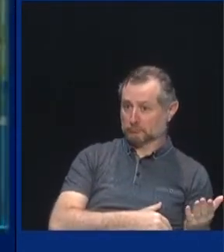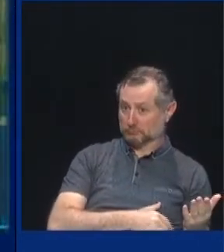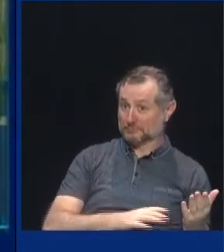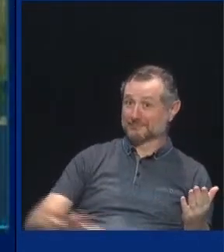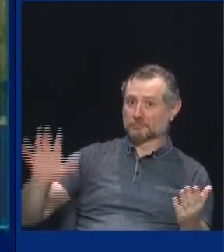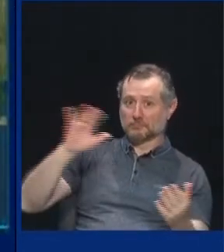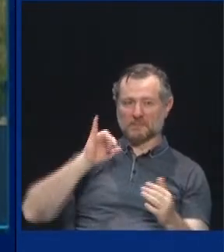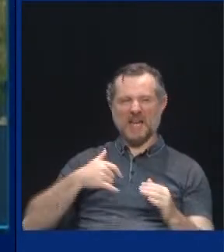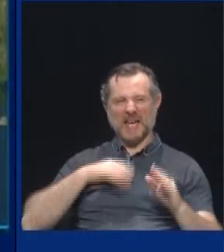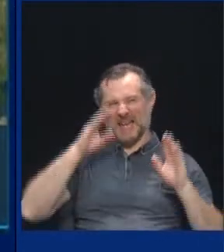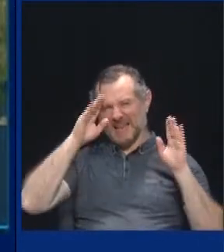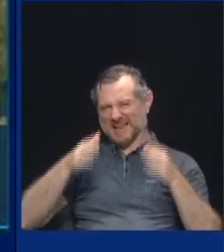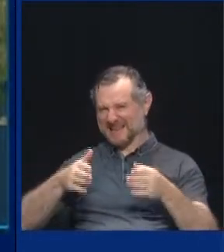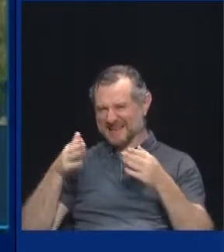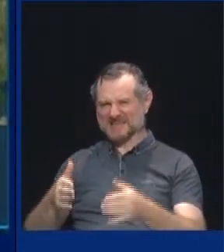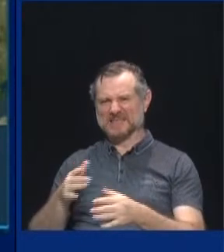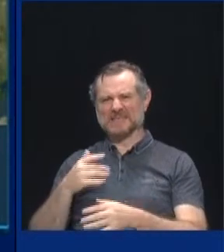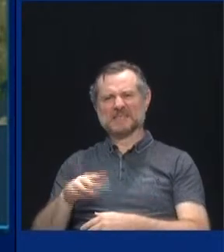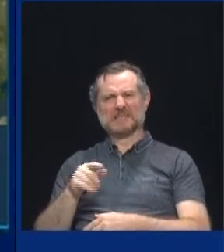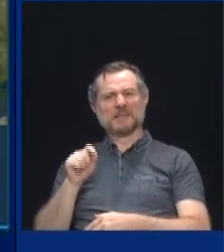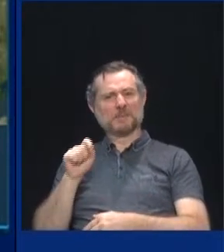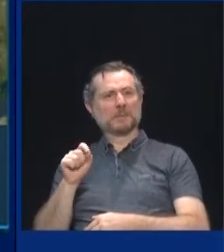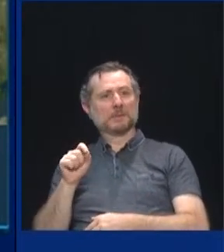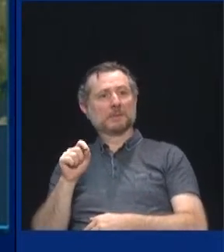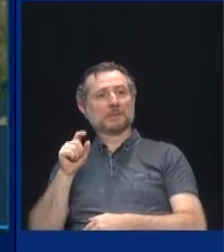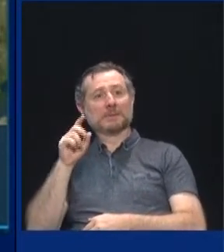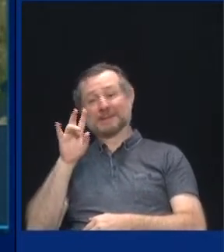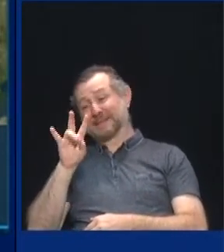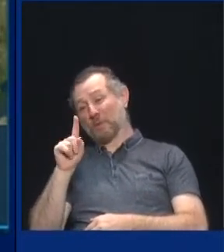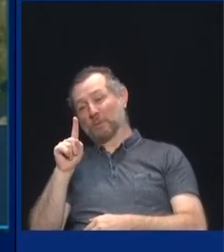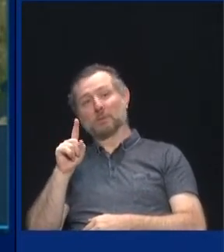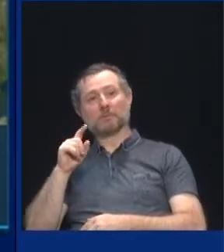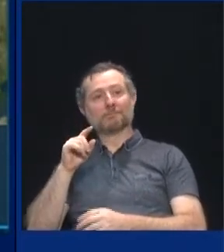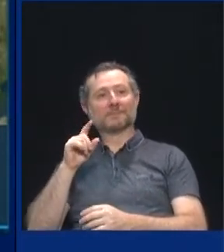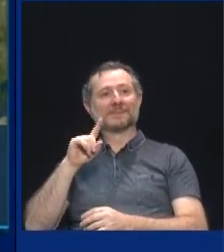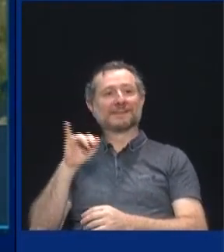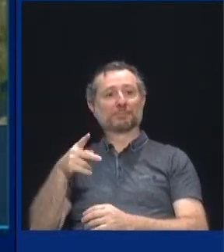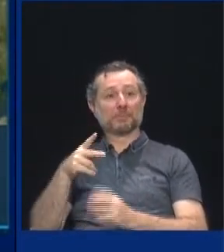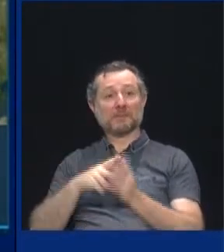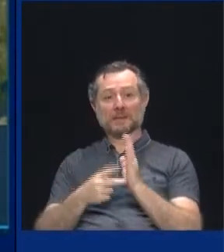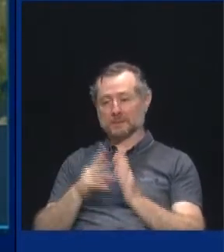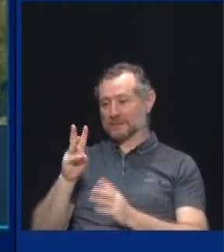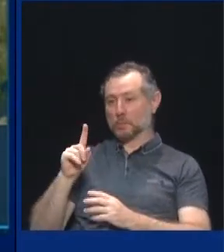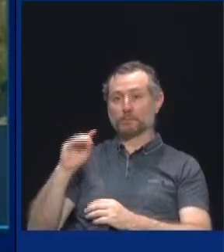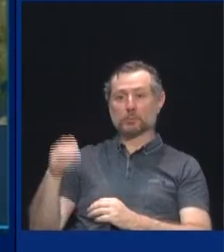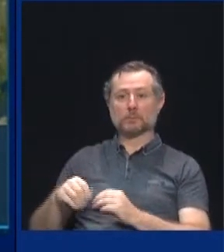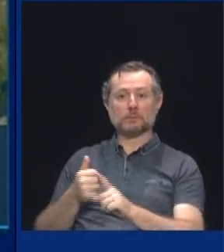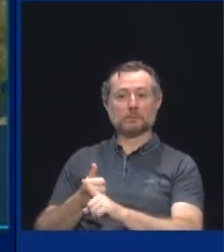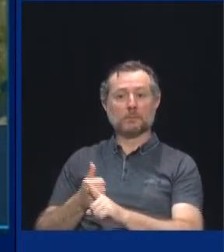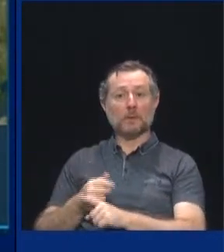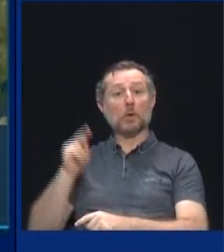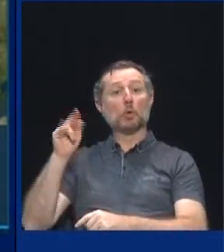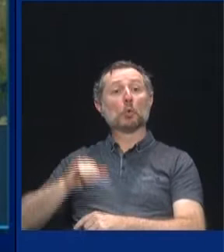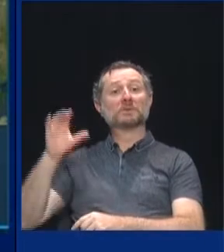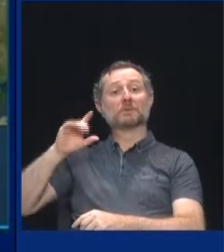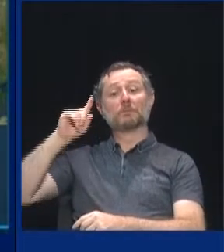AVERAGE AND A VACCINATION RATE BELOW THE STATE AVERAGE. SO WE ARE FOCUSING ON THOSE 117